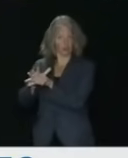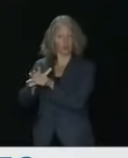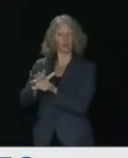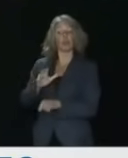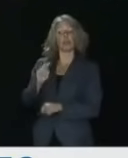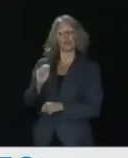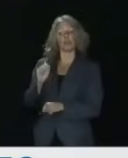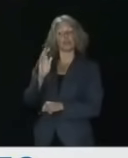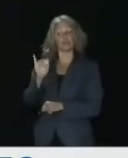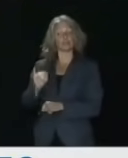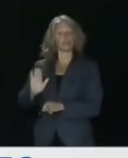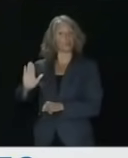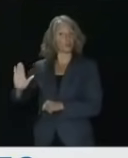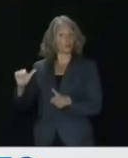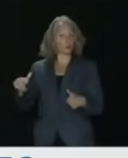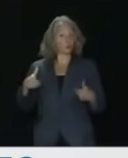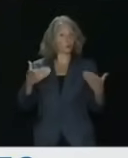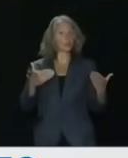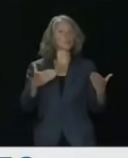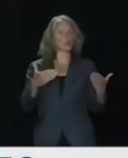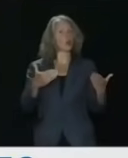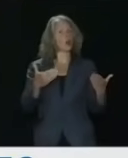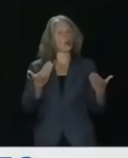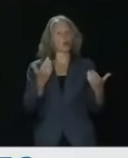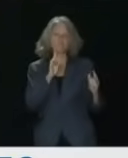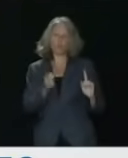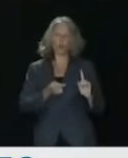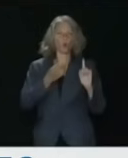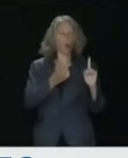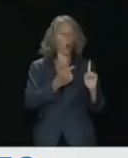COVID-19.